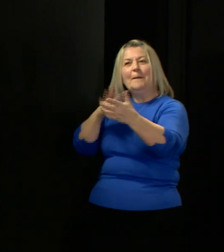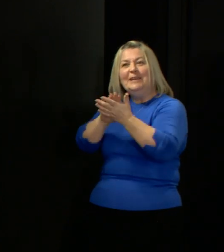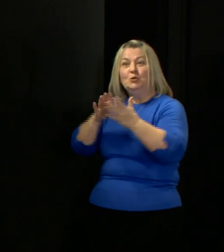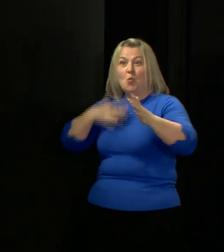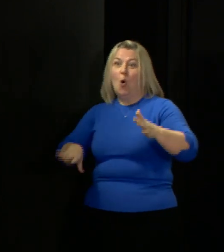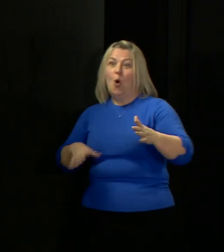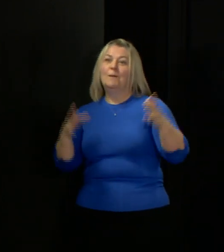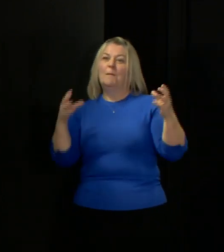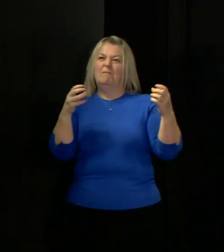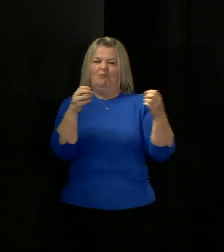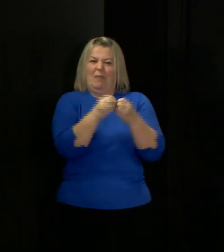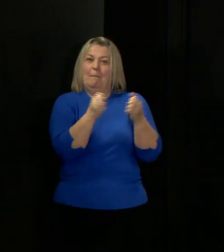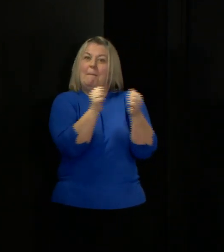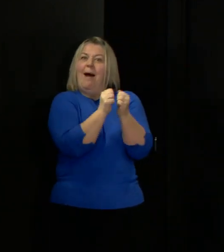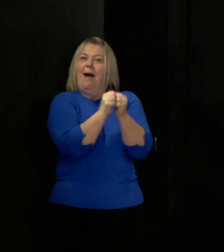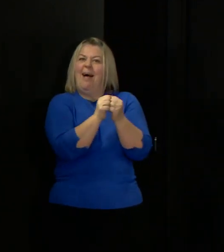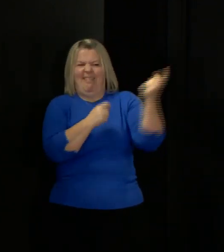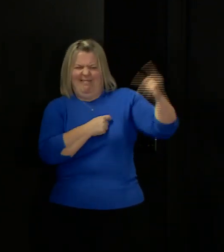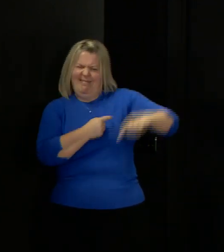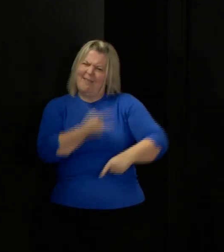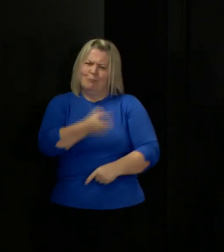and again you know we need to be led by where the science and the evidence